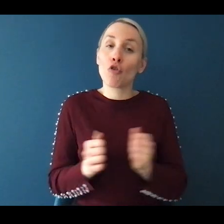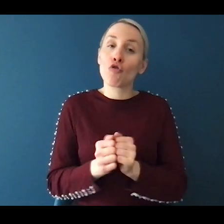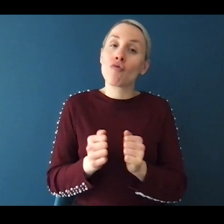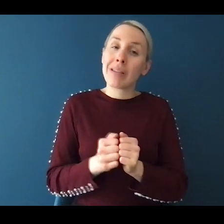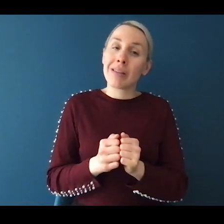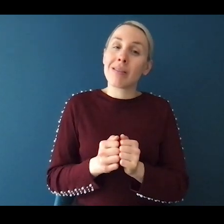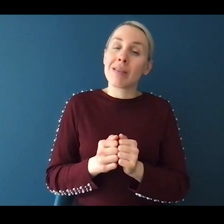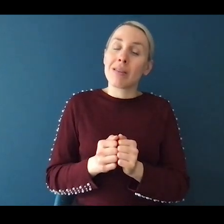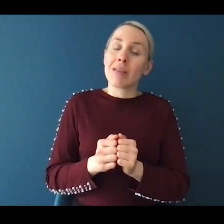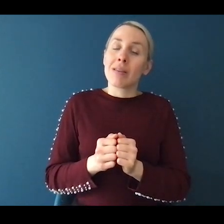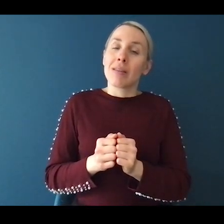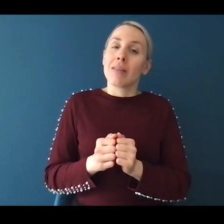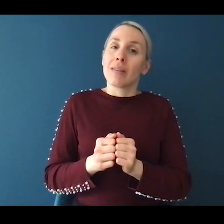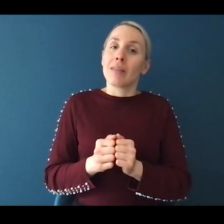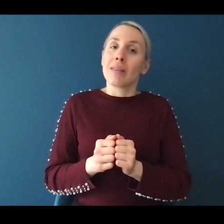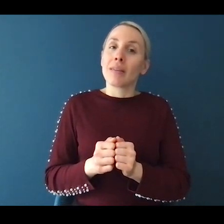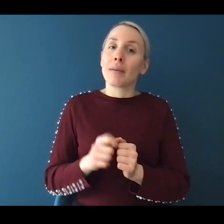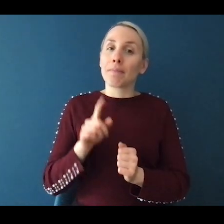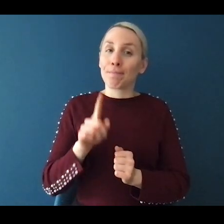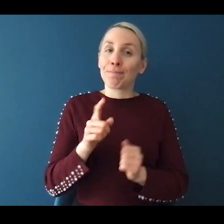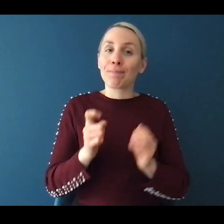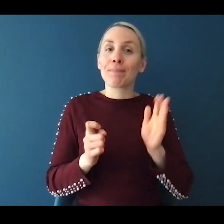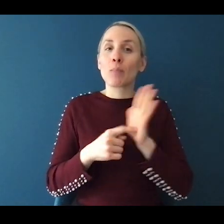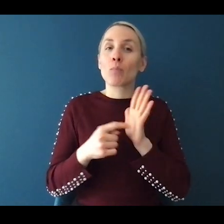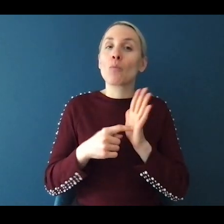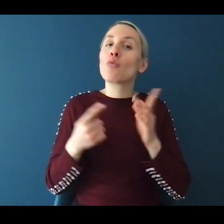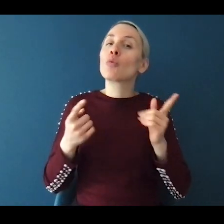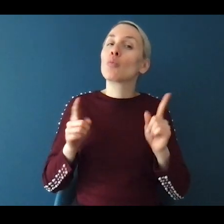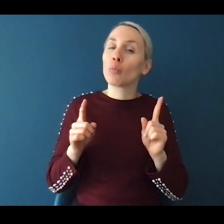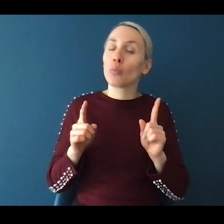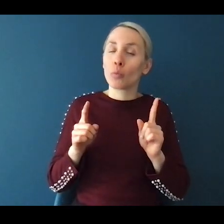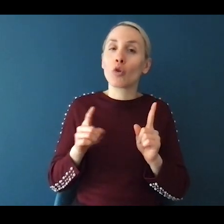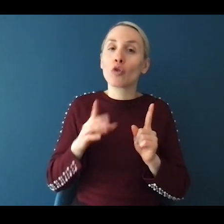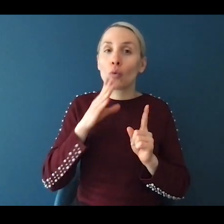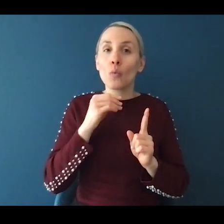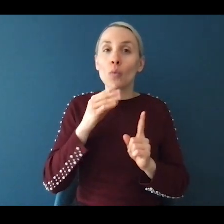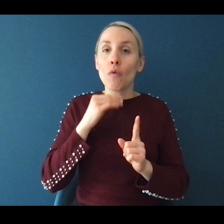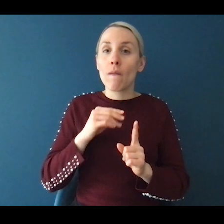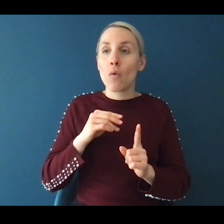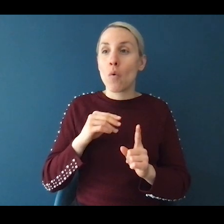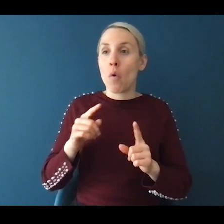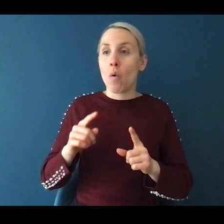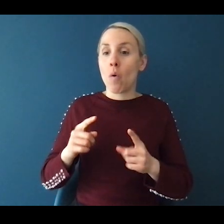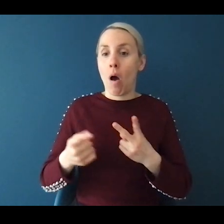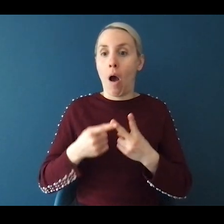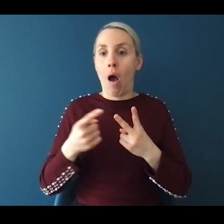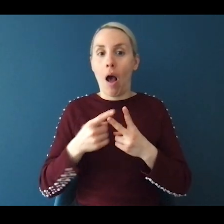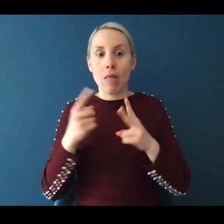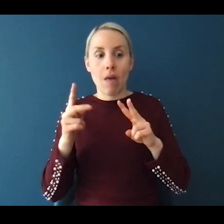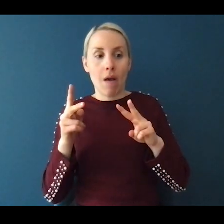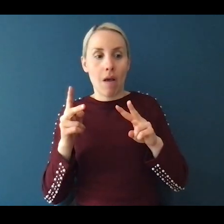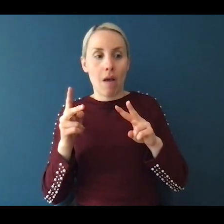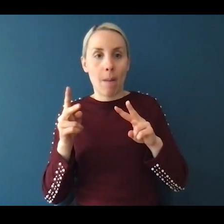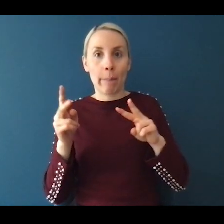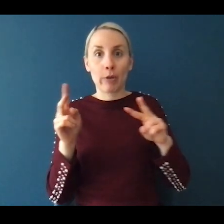to also make sure that you're going benefit from having other voices giving you opinions